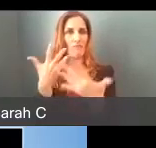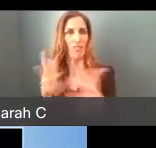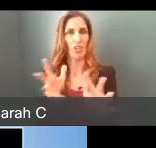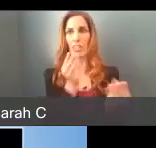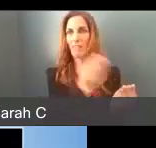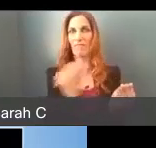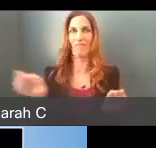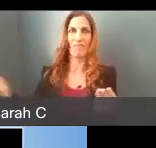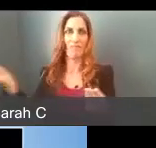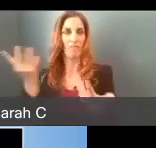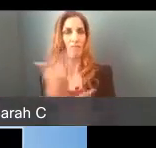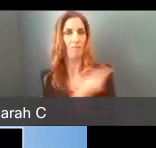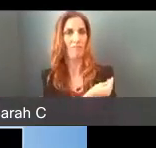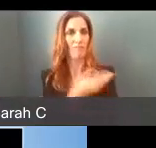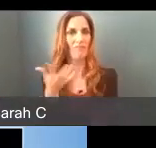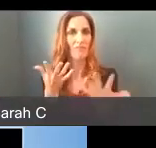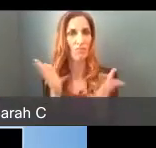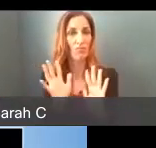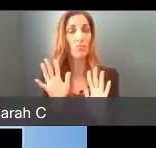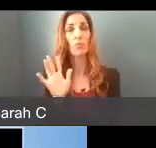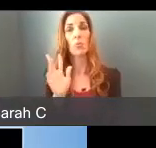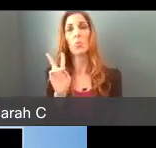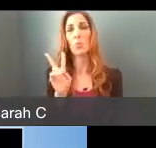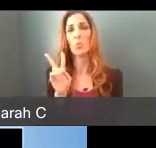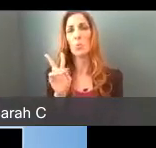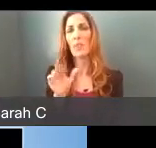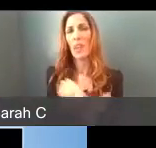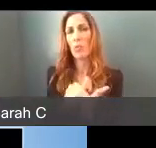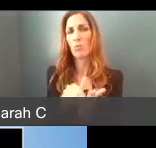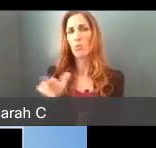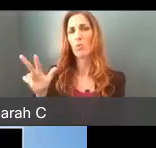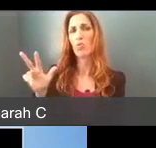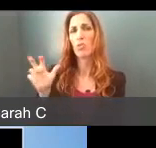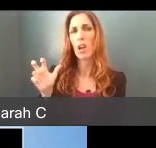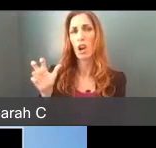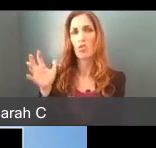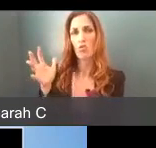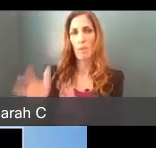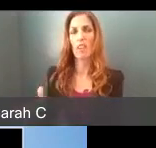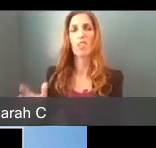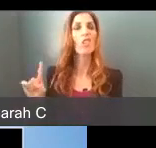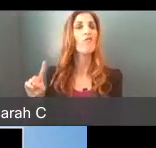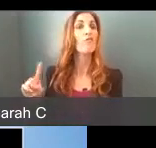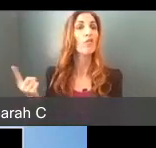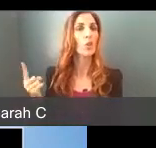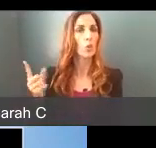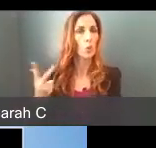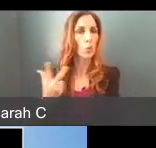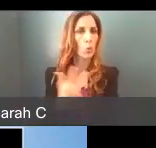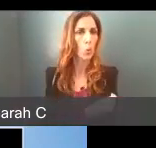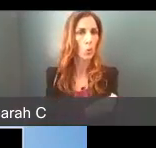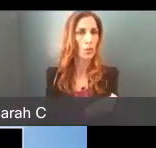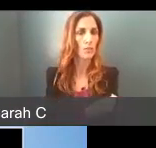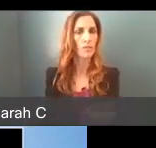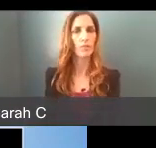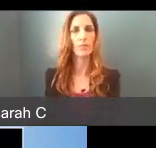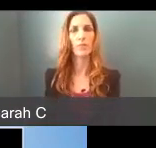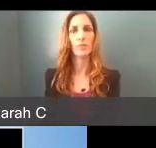about 2,300 remaining first doses and as you know, we can give about a thousand doses a day.